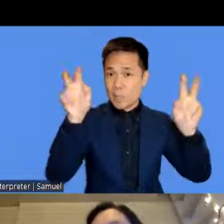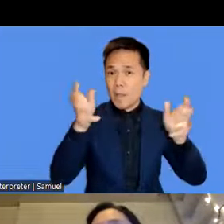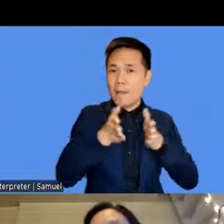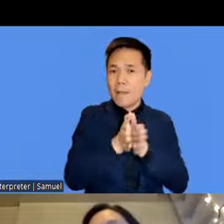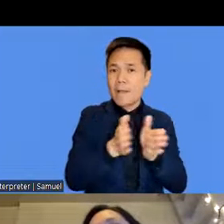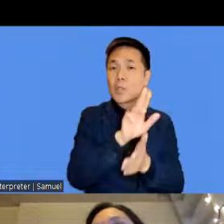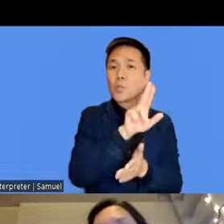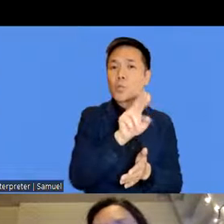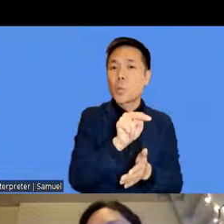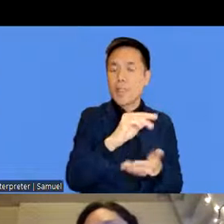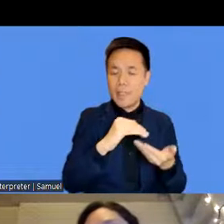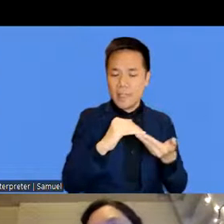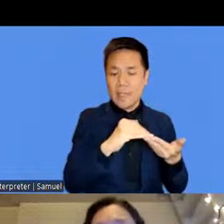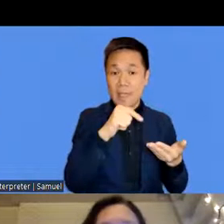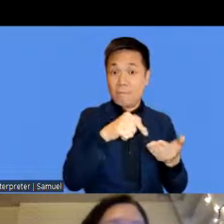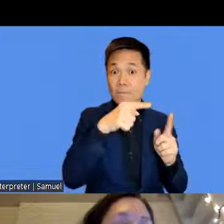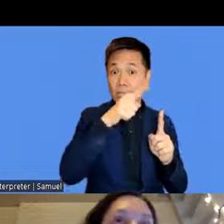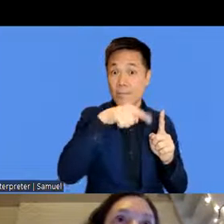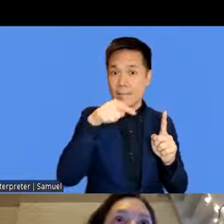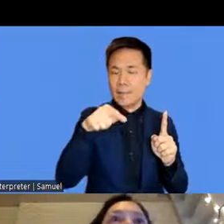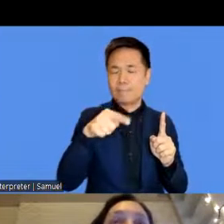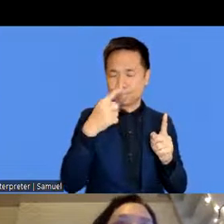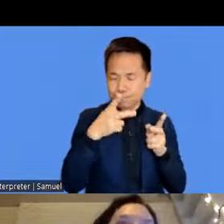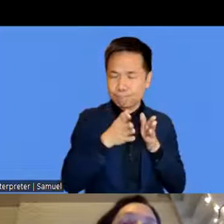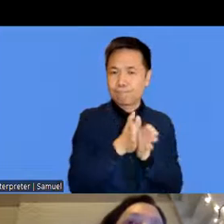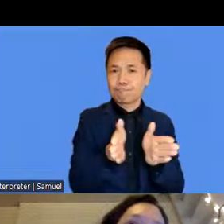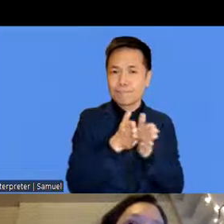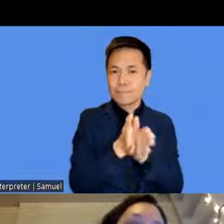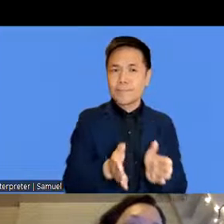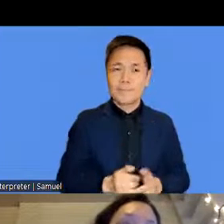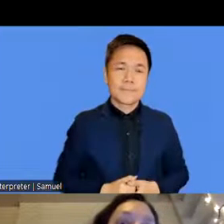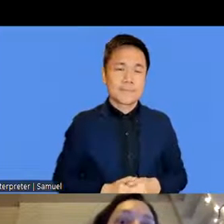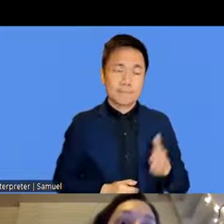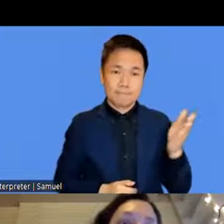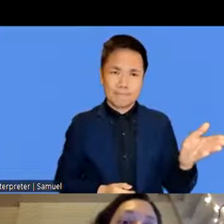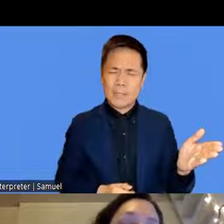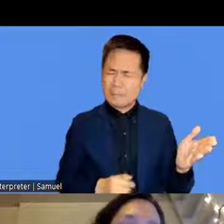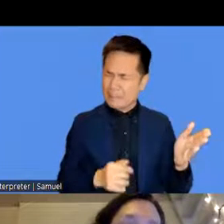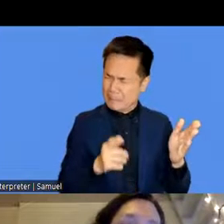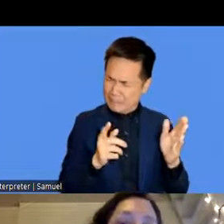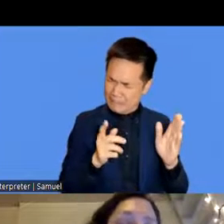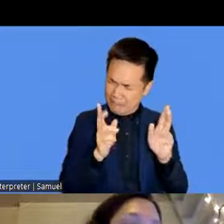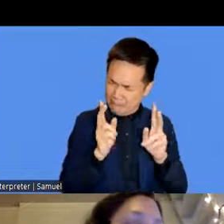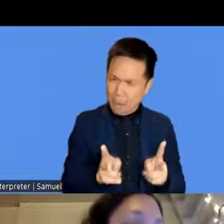looking at this, this, you know, filling these critical gaps that are not be measured to